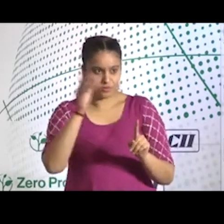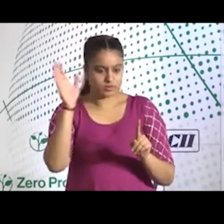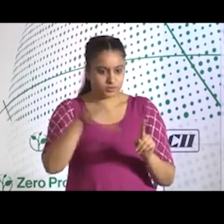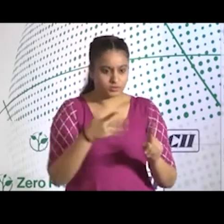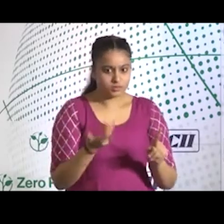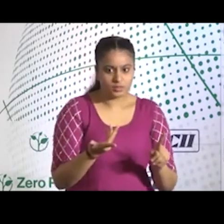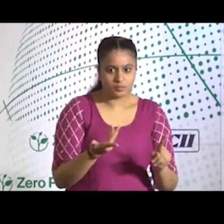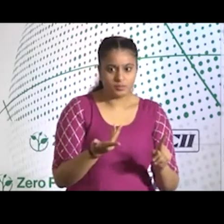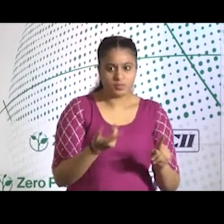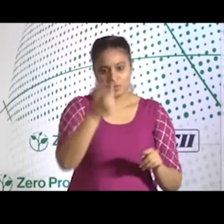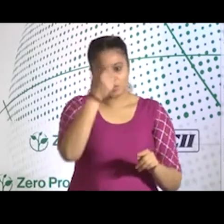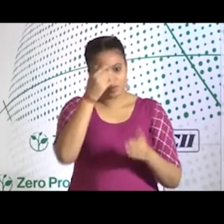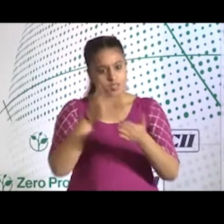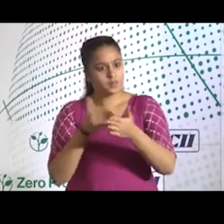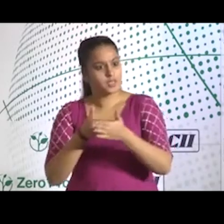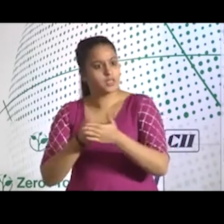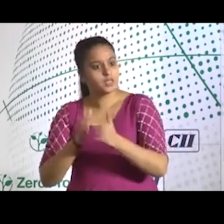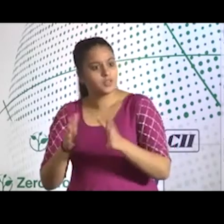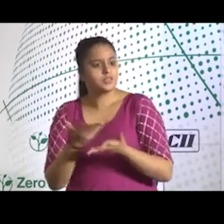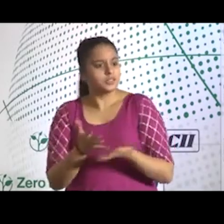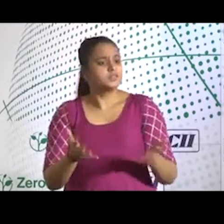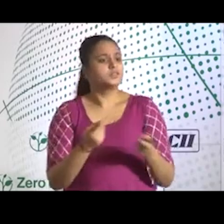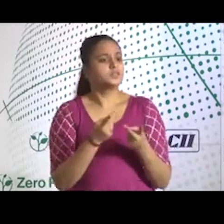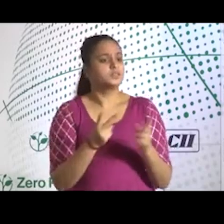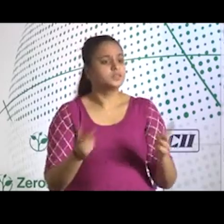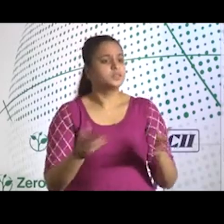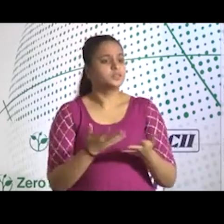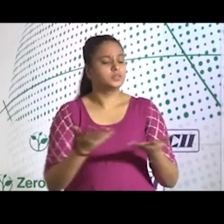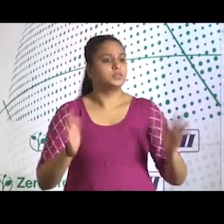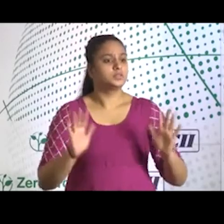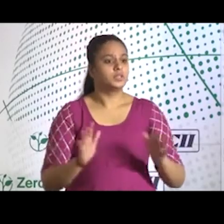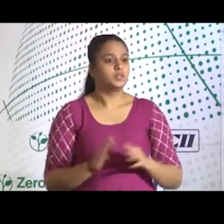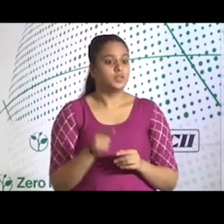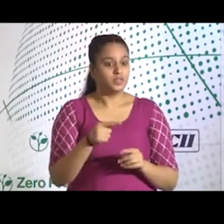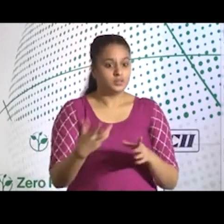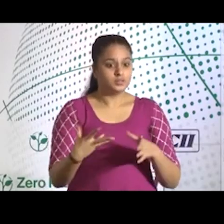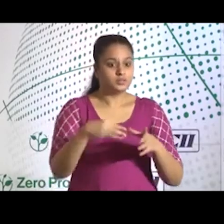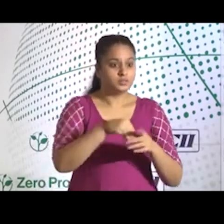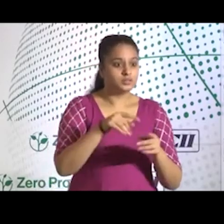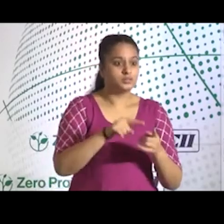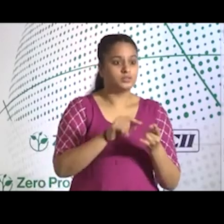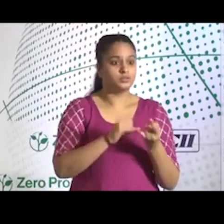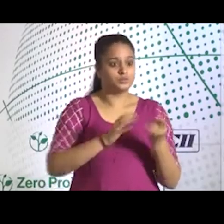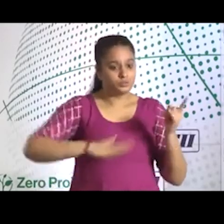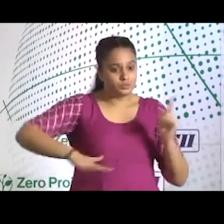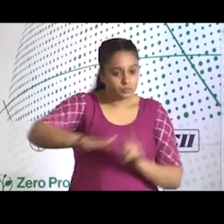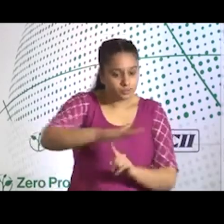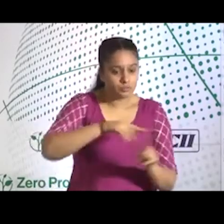There are so many other things and that curtails the socialization